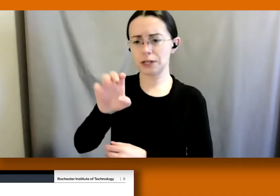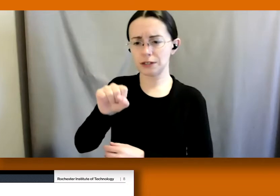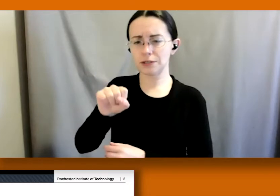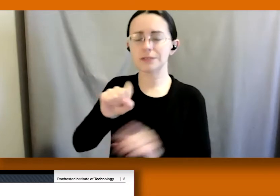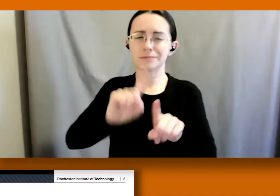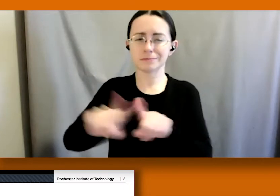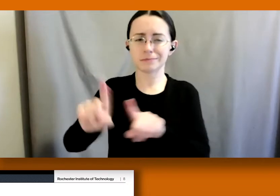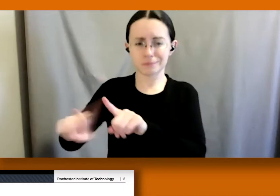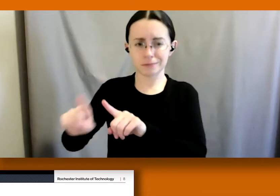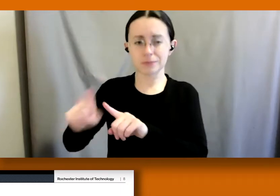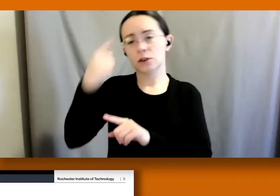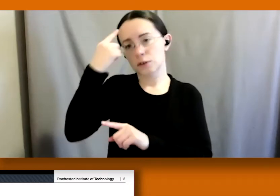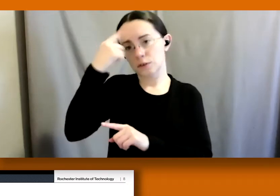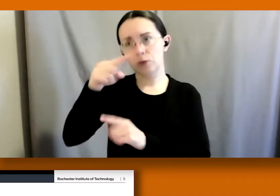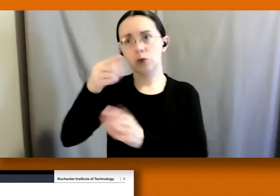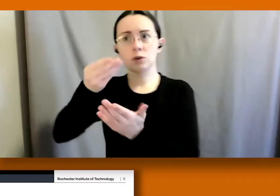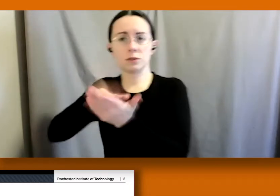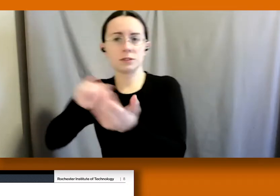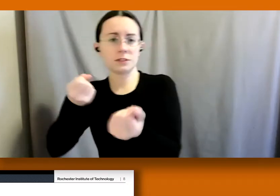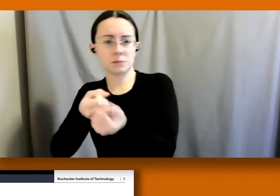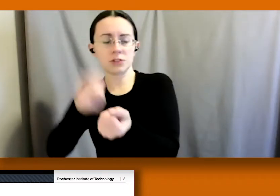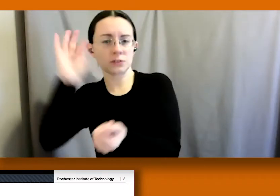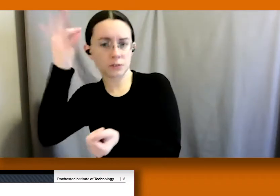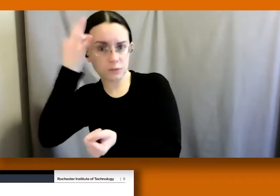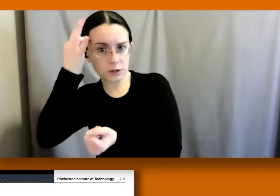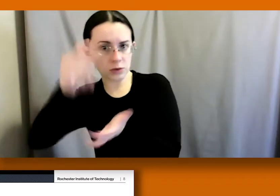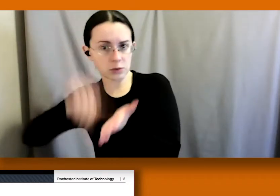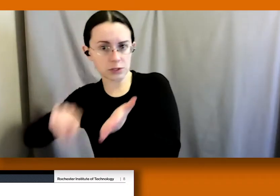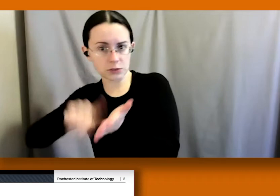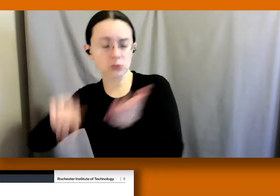versus private or corporate foundations.